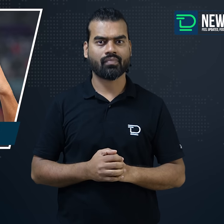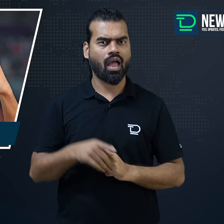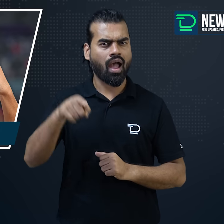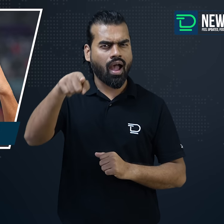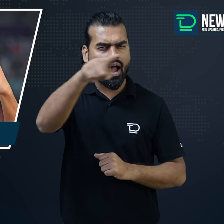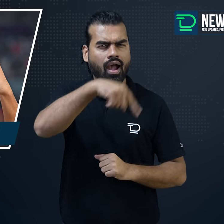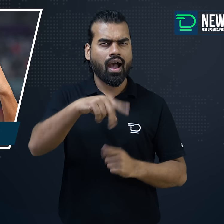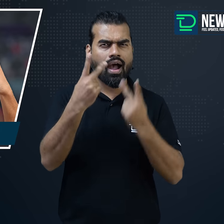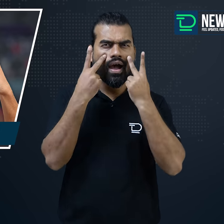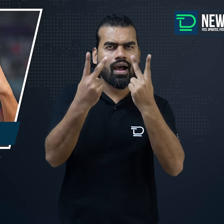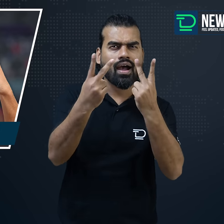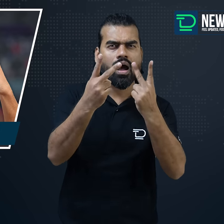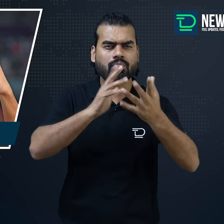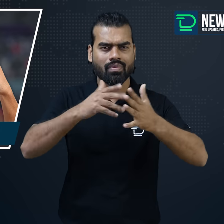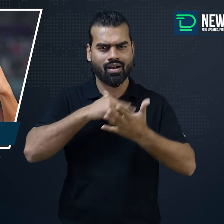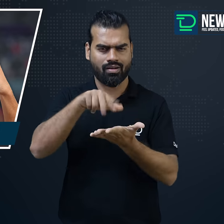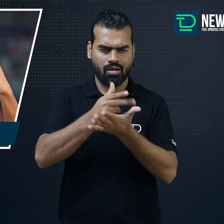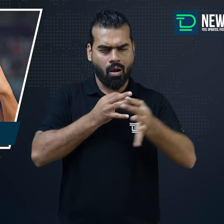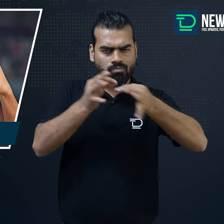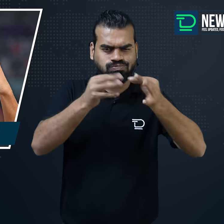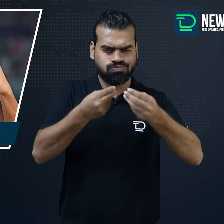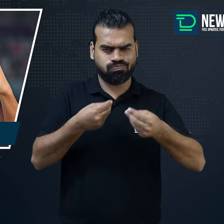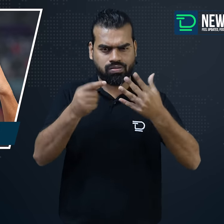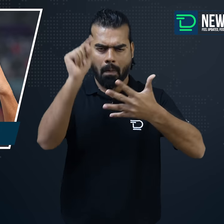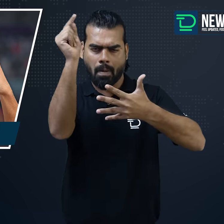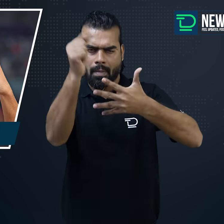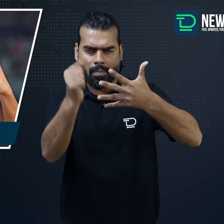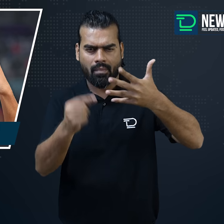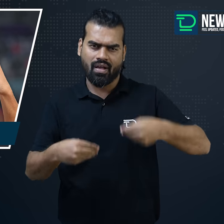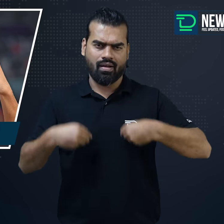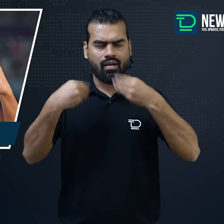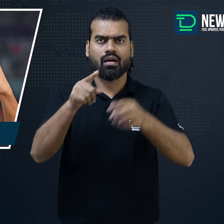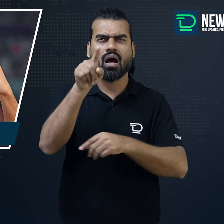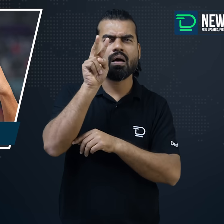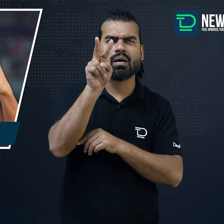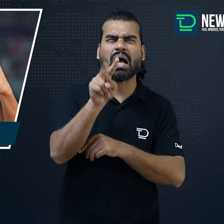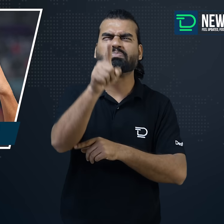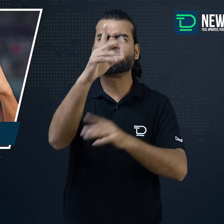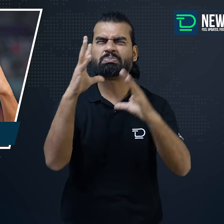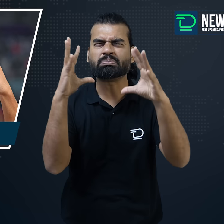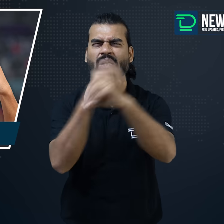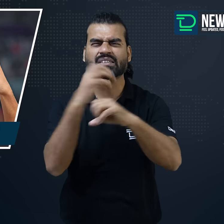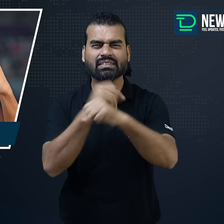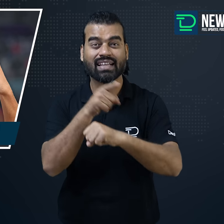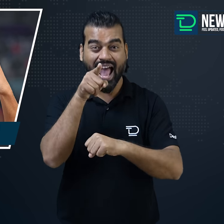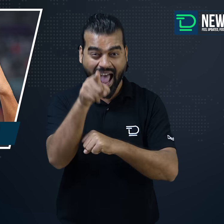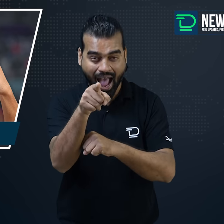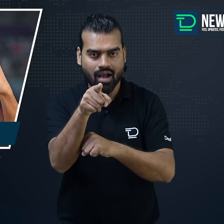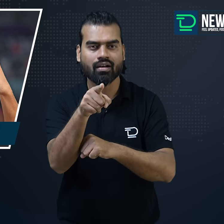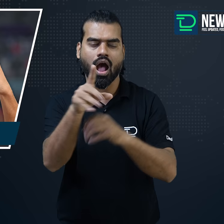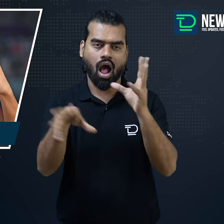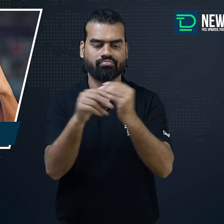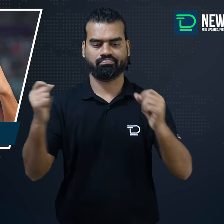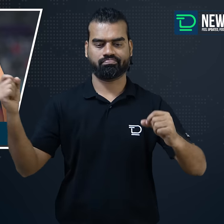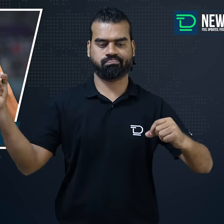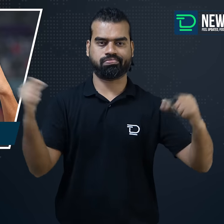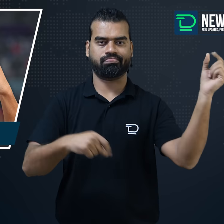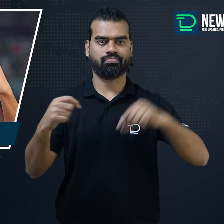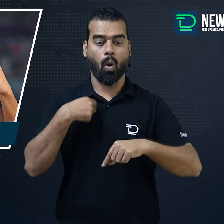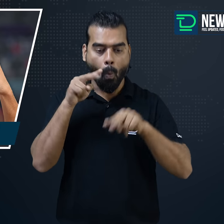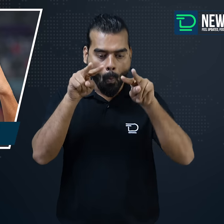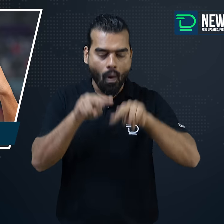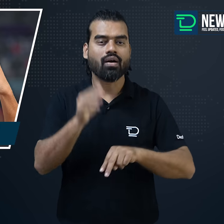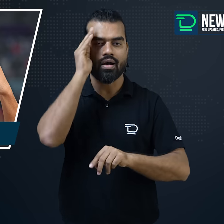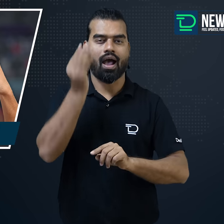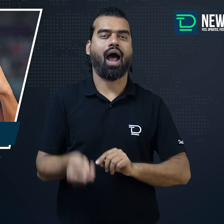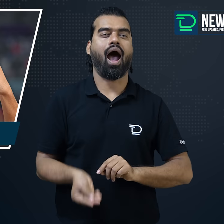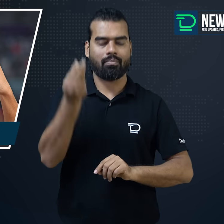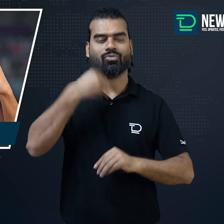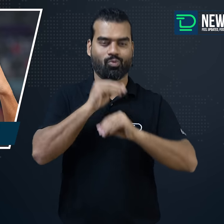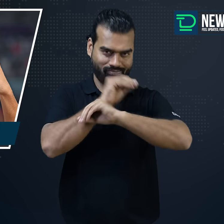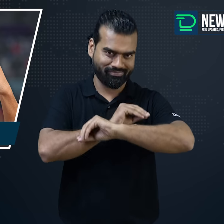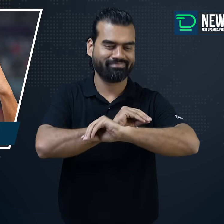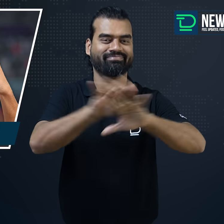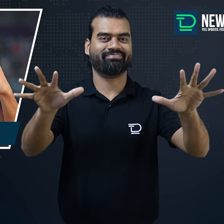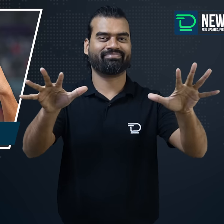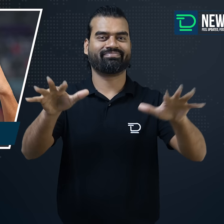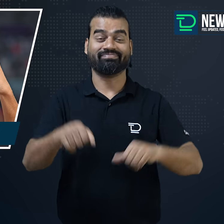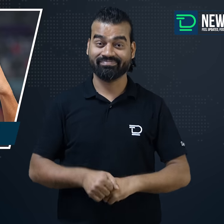These are the points if anything we left out add in comments.